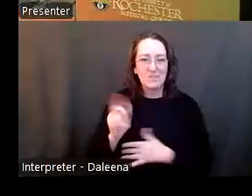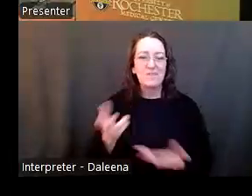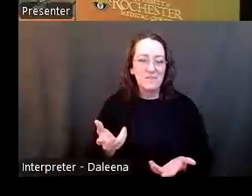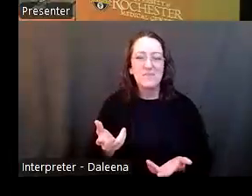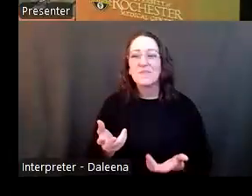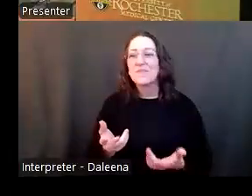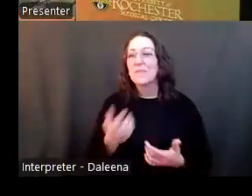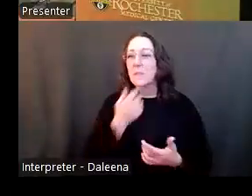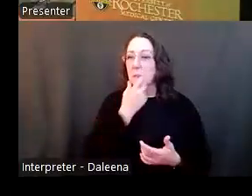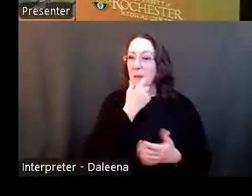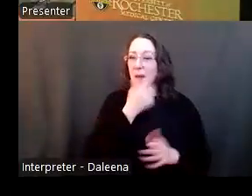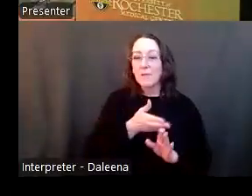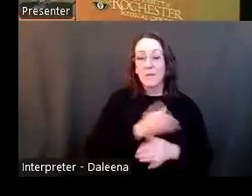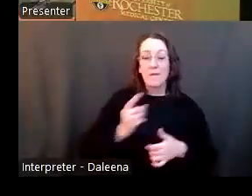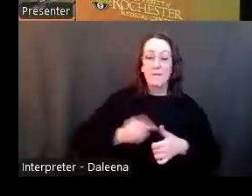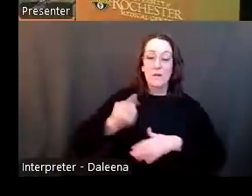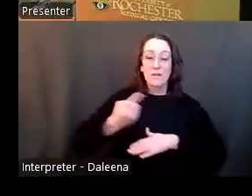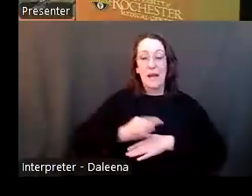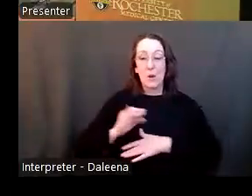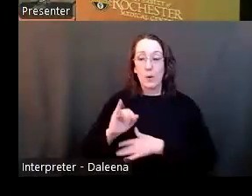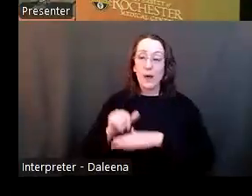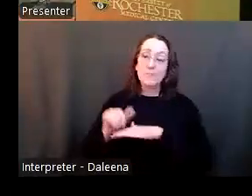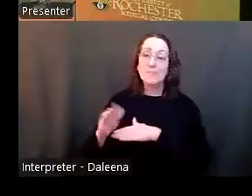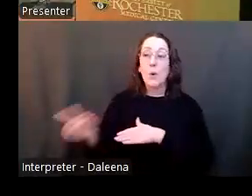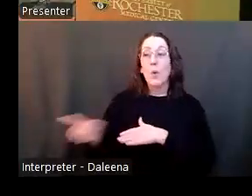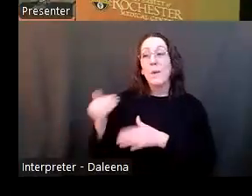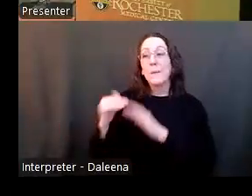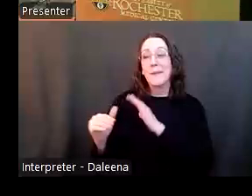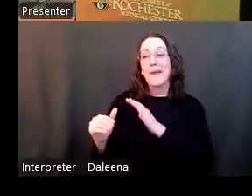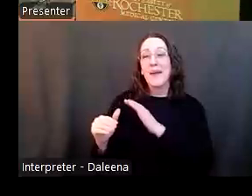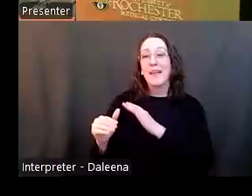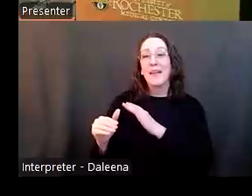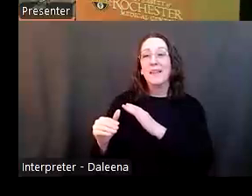before their first day on the unit I send them a little welcome email and they get a pre-rotation